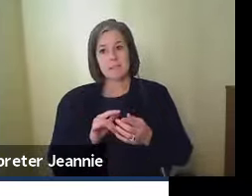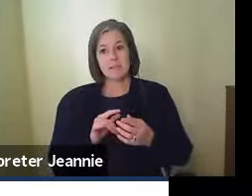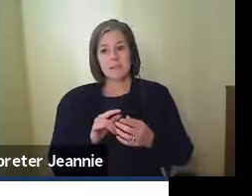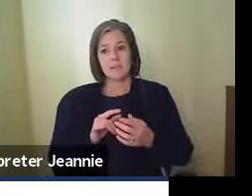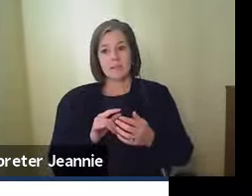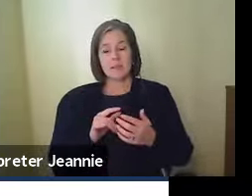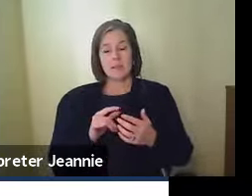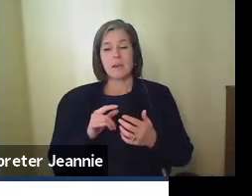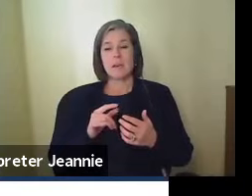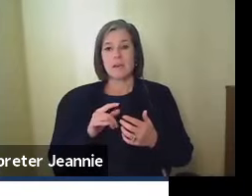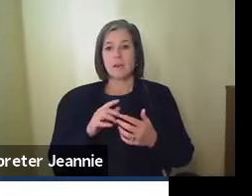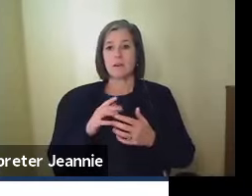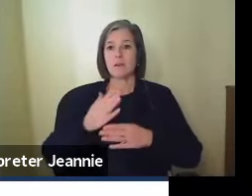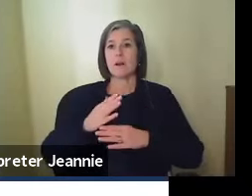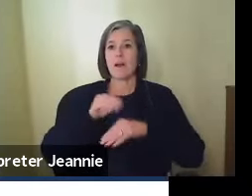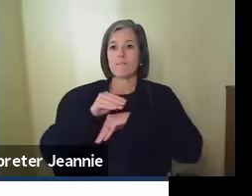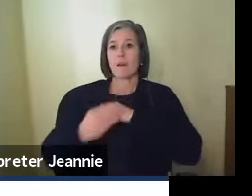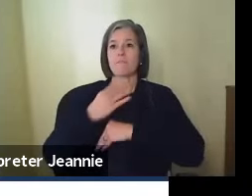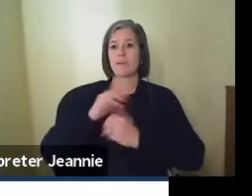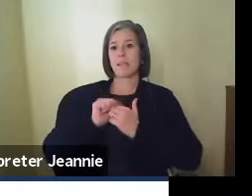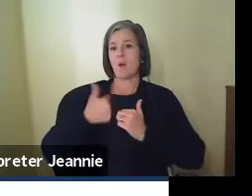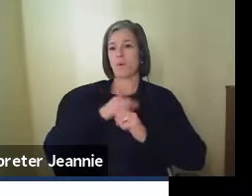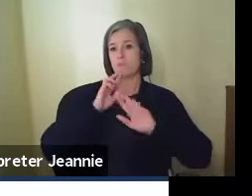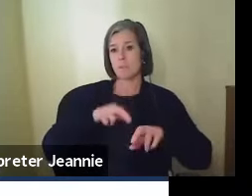an anti-inflammatory medication. If you take it anticipating